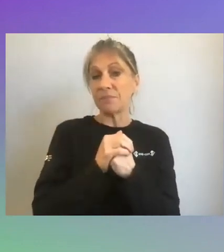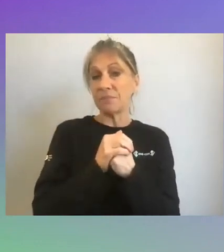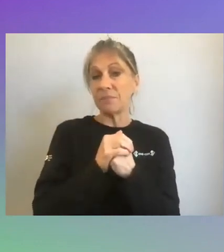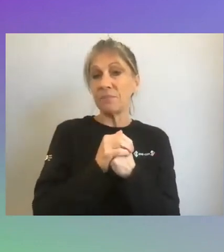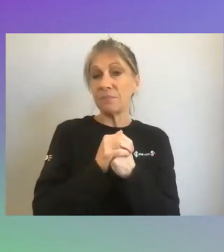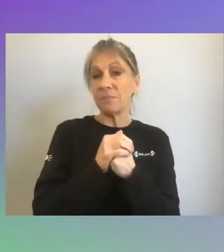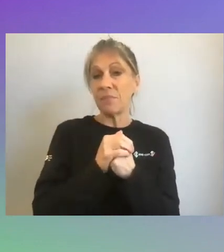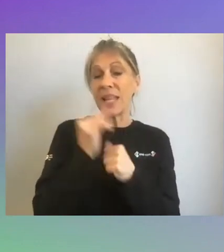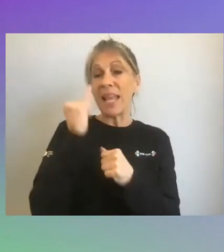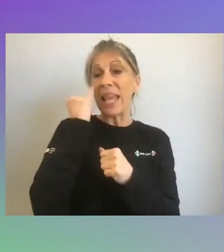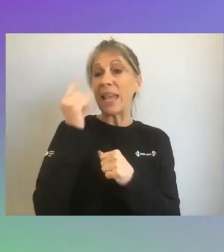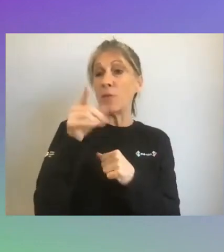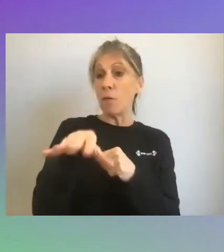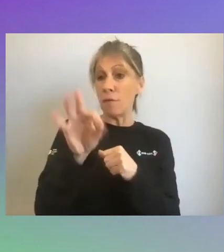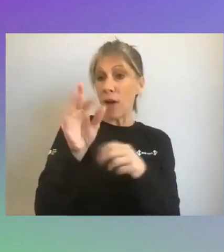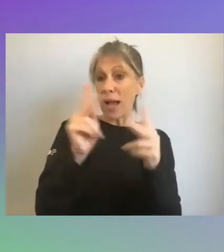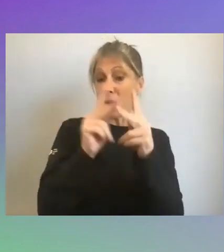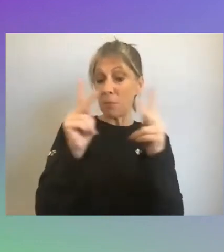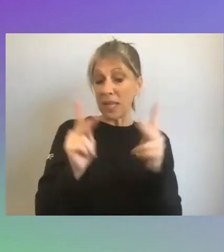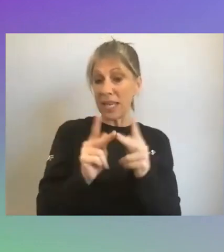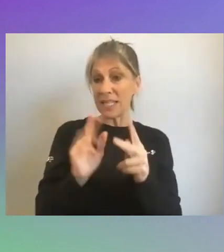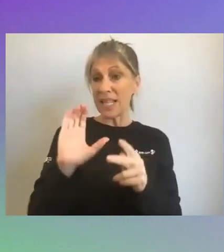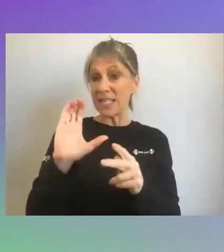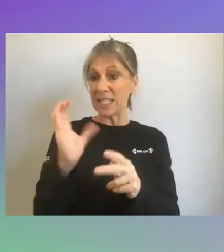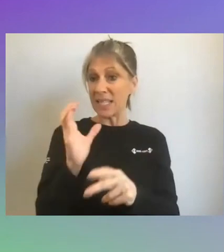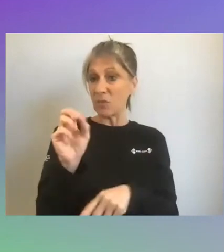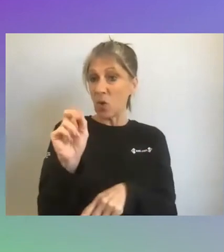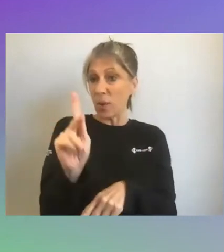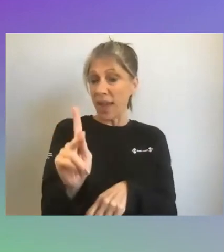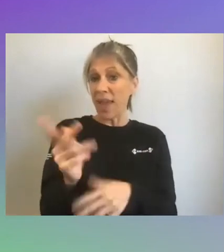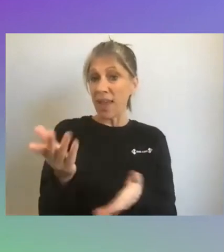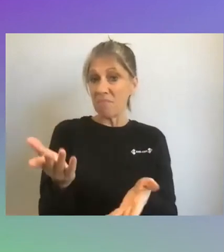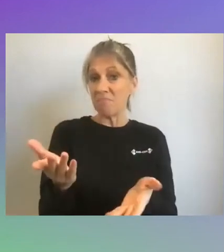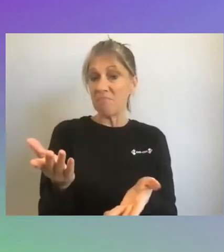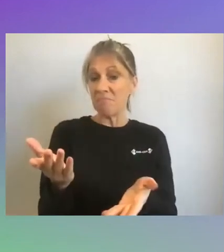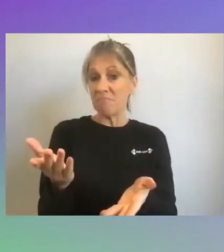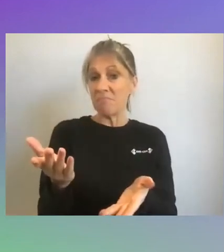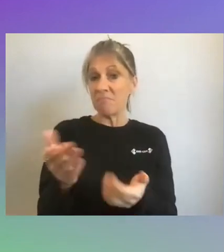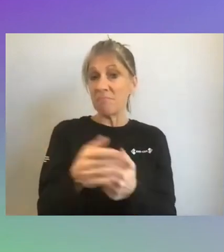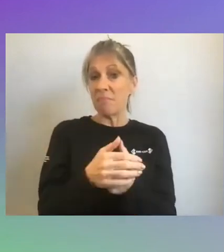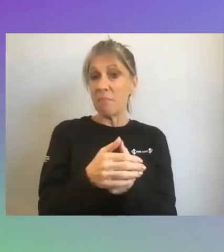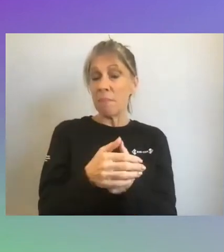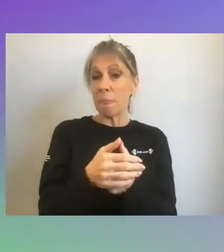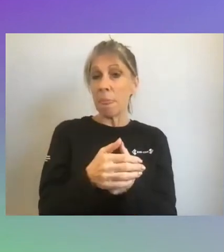find a place that seems okay, it